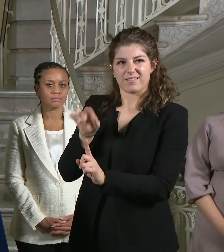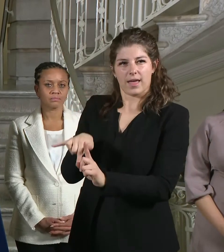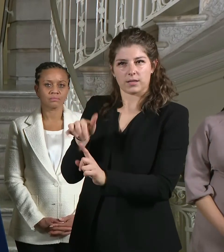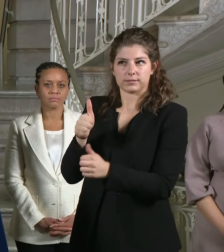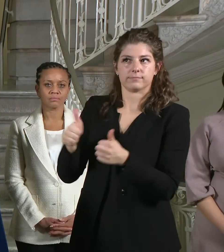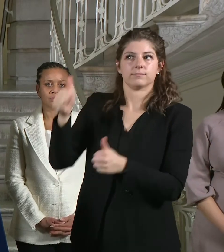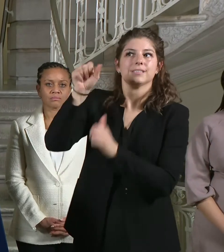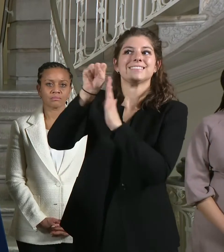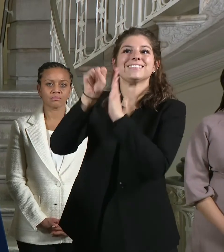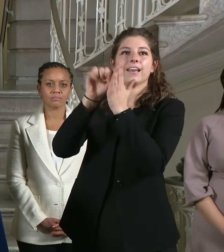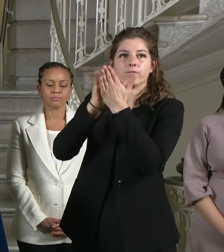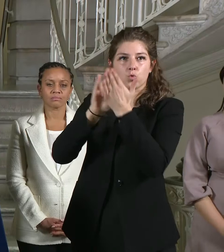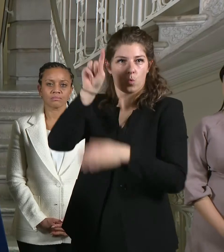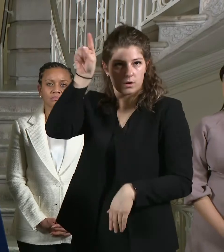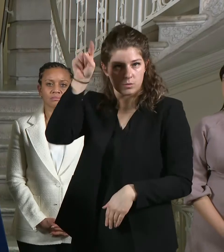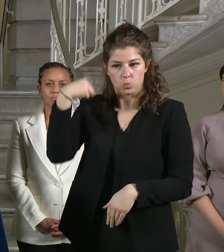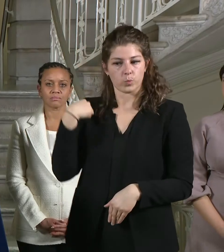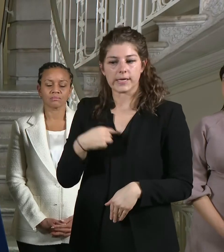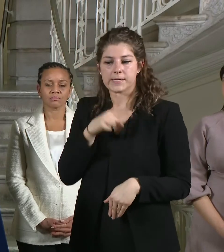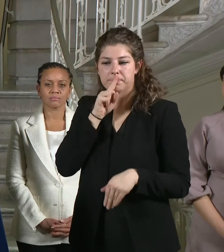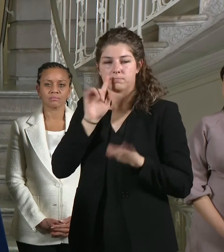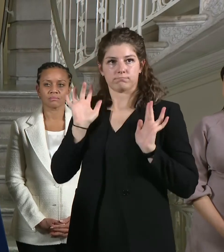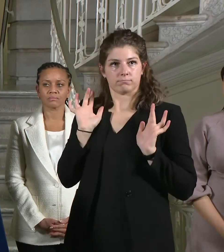BUT WE ALSO KNOW THAT WE DON'T